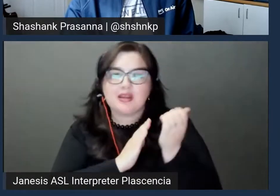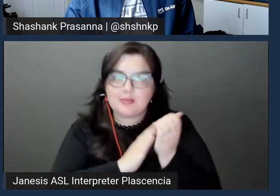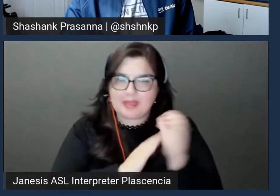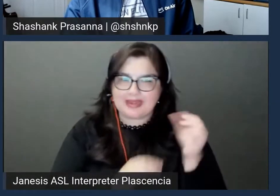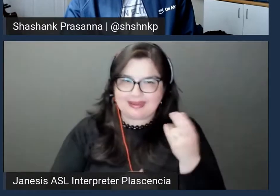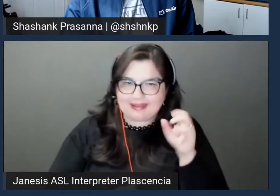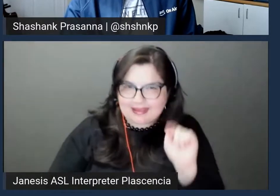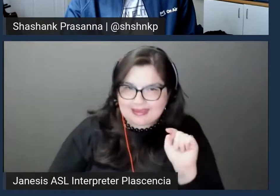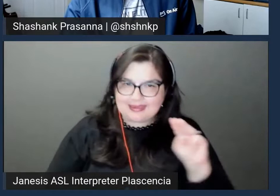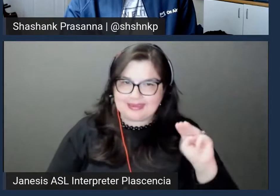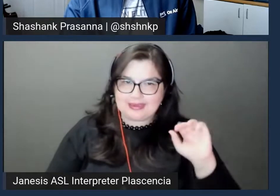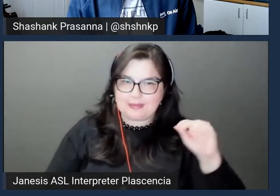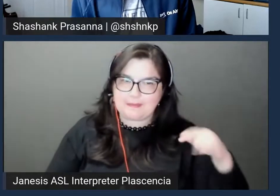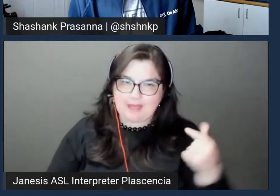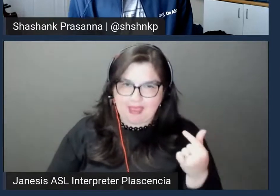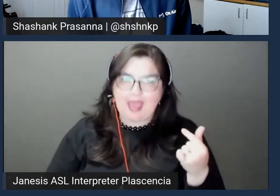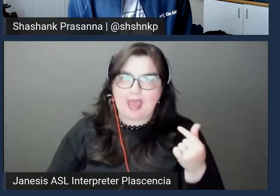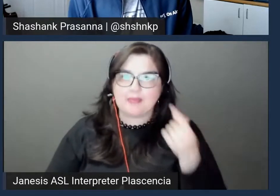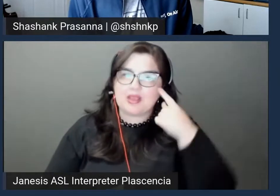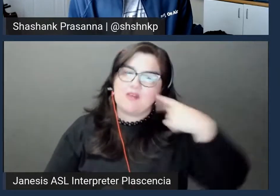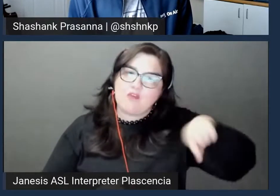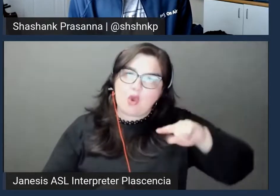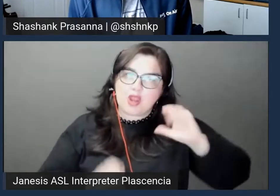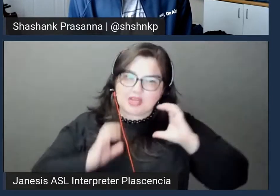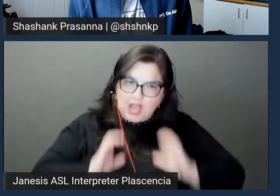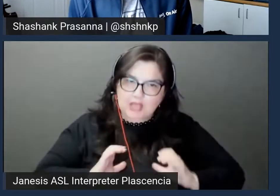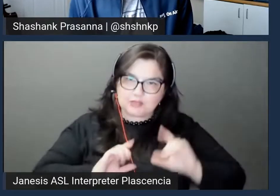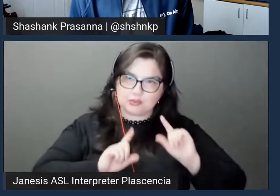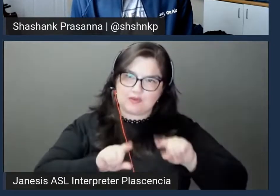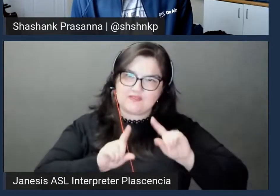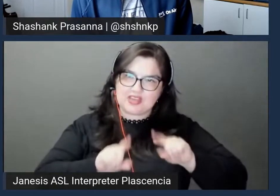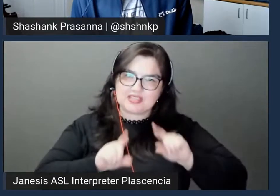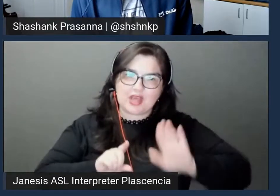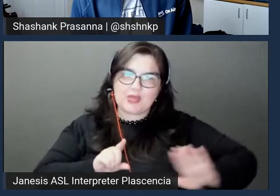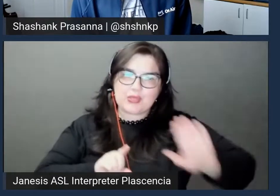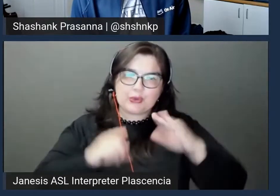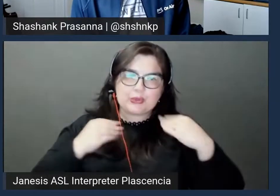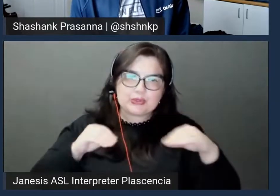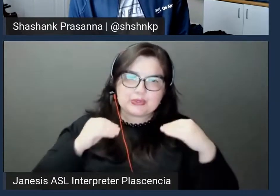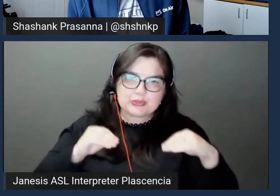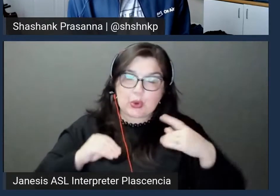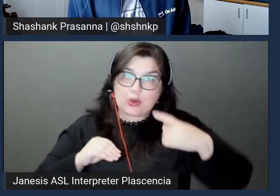of customers that visit their stores. And the reason they are interested in this is because